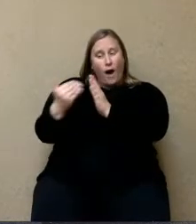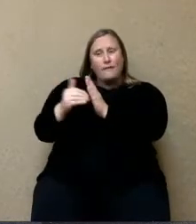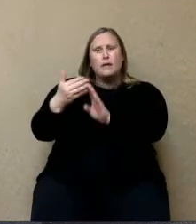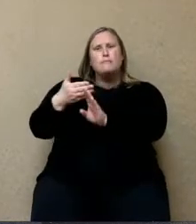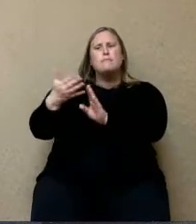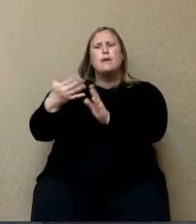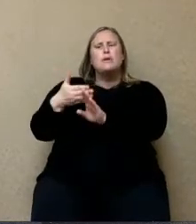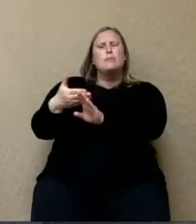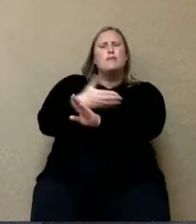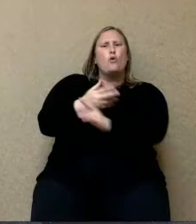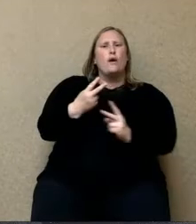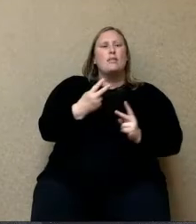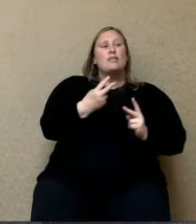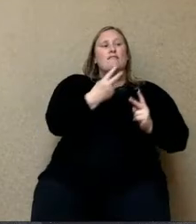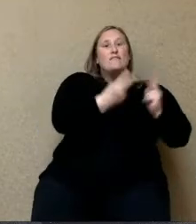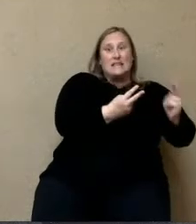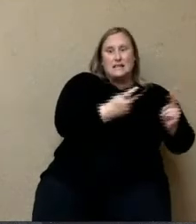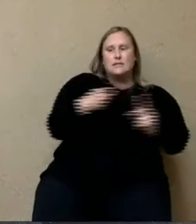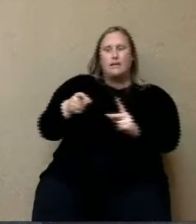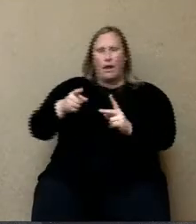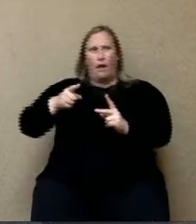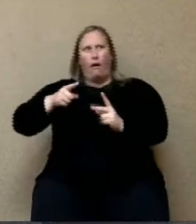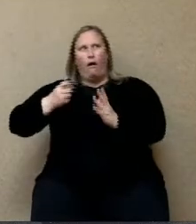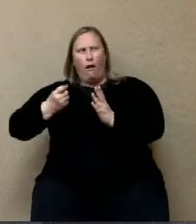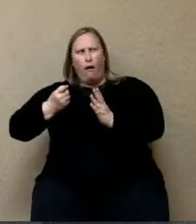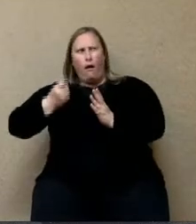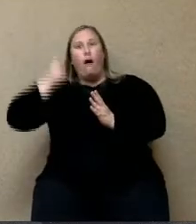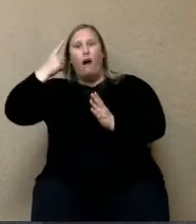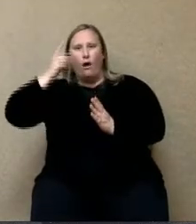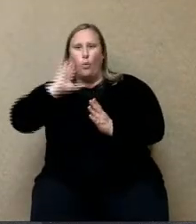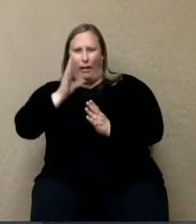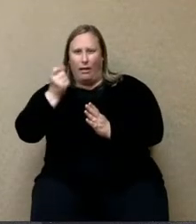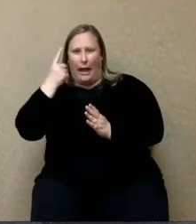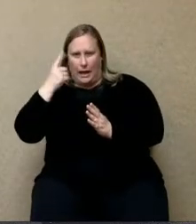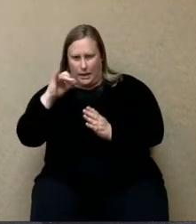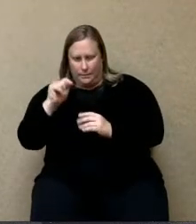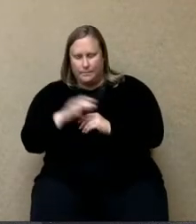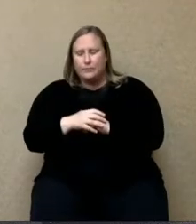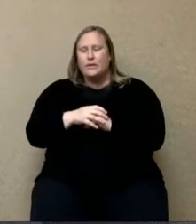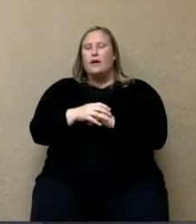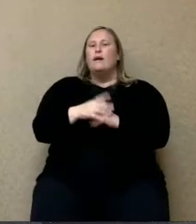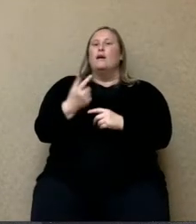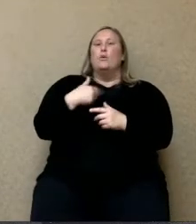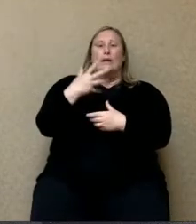before the visits and stuff like that. So, like I said, it included pictures,